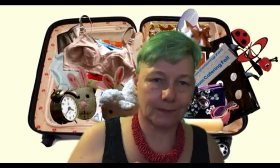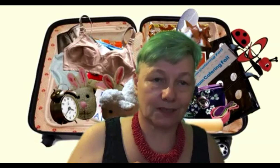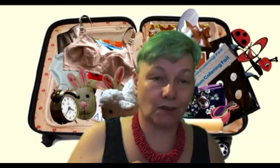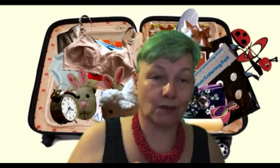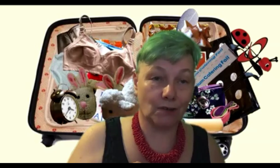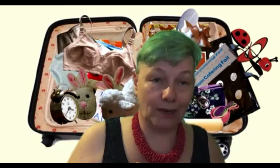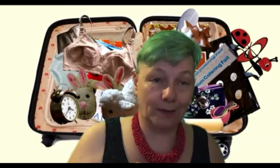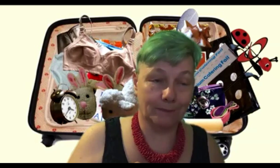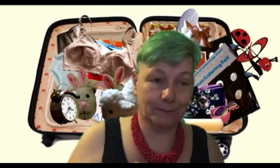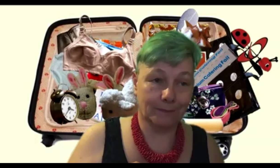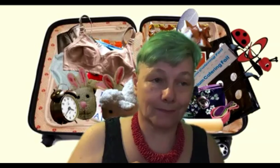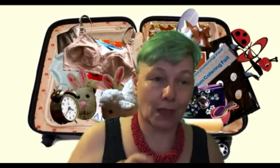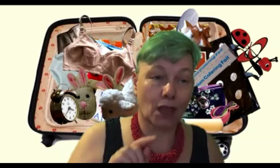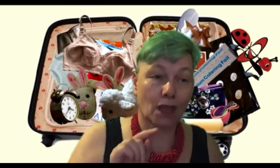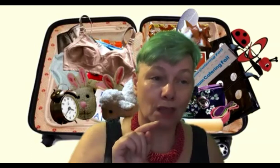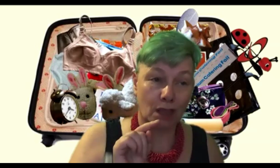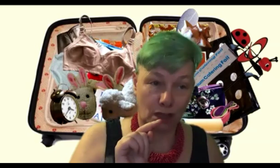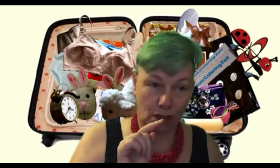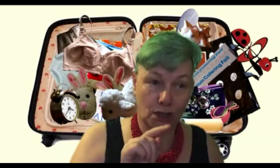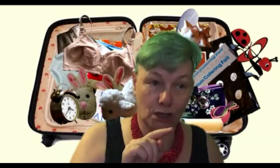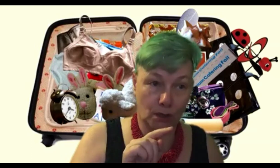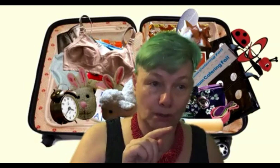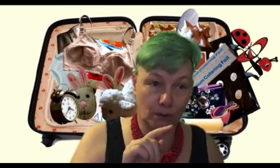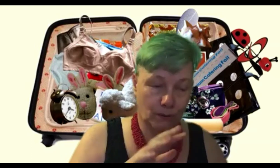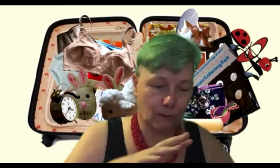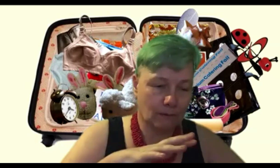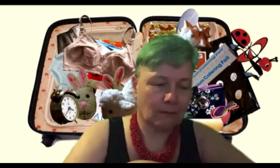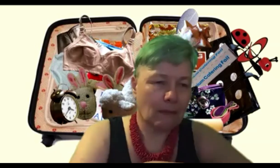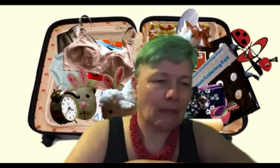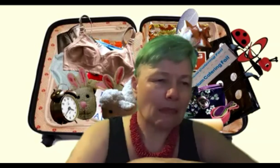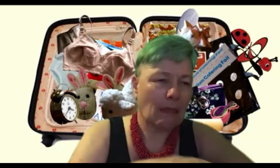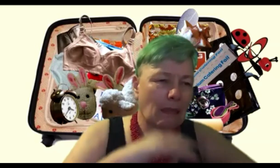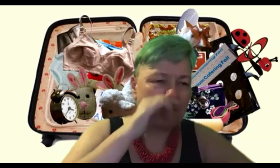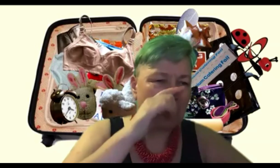sun cream. She signs, as if to the same person again -